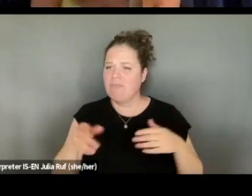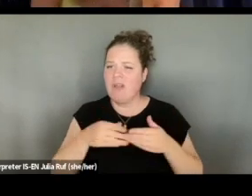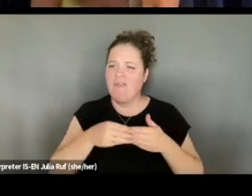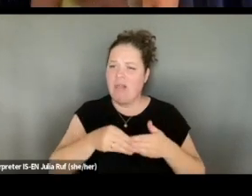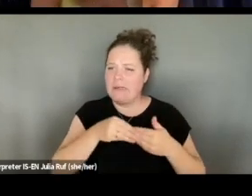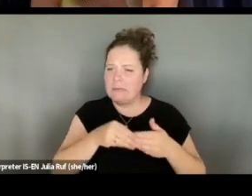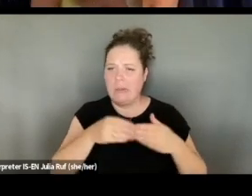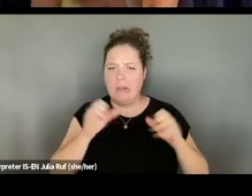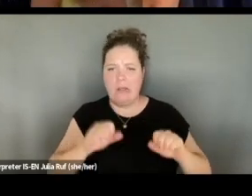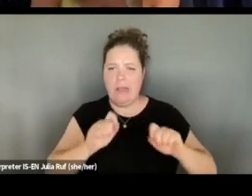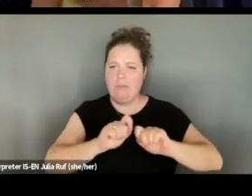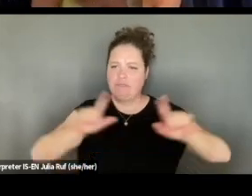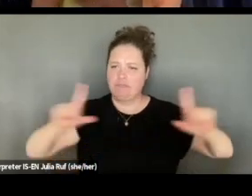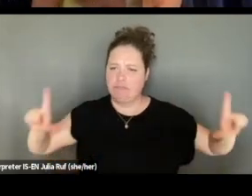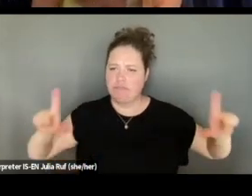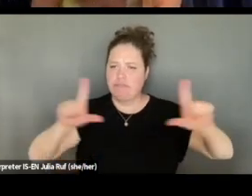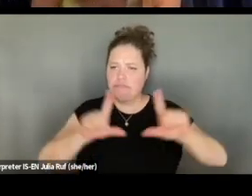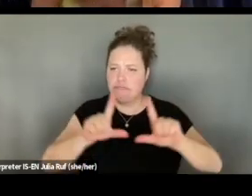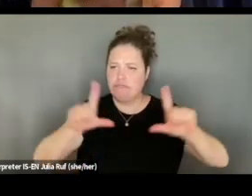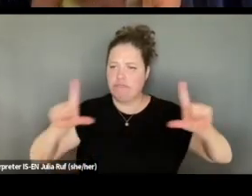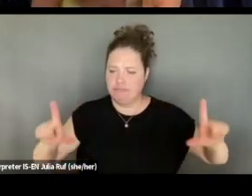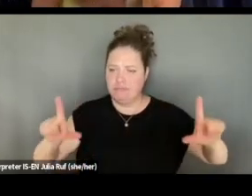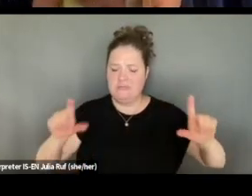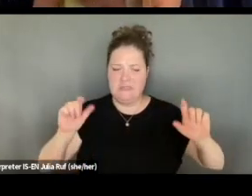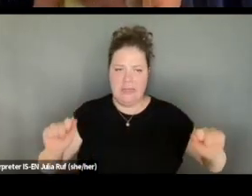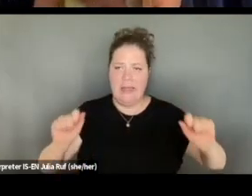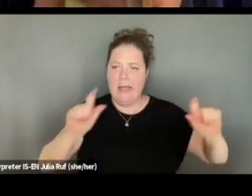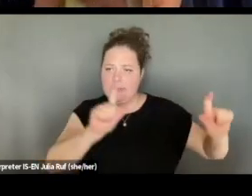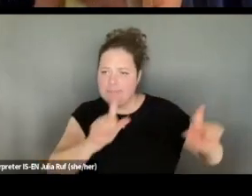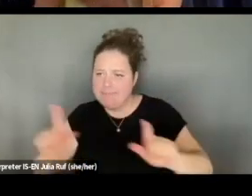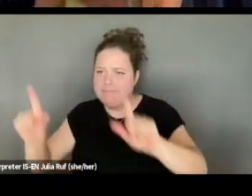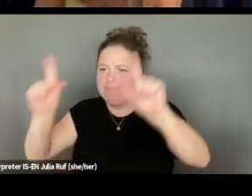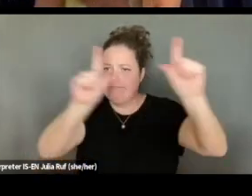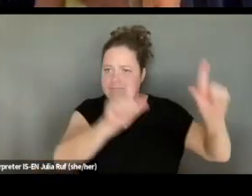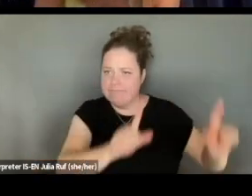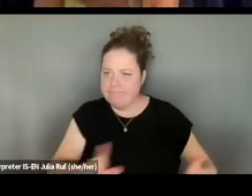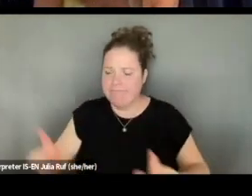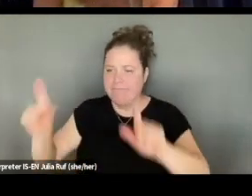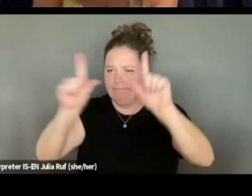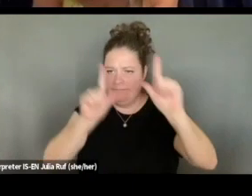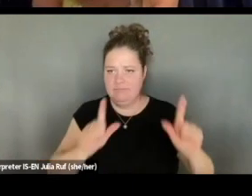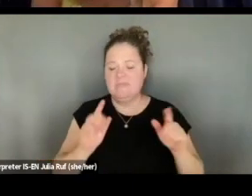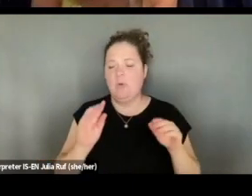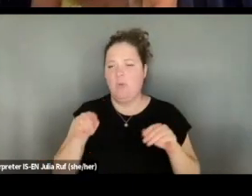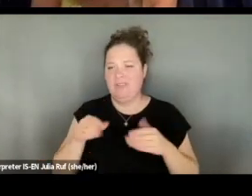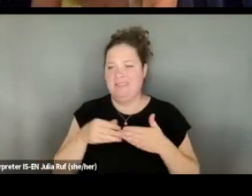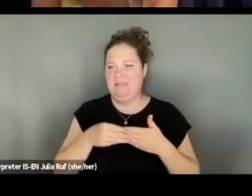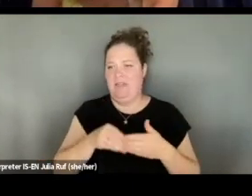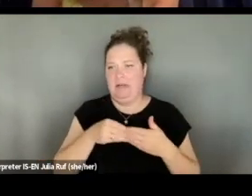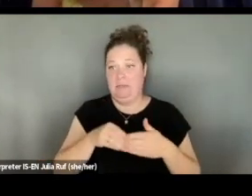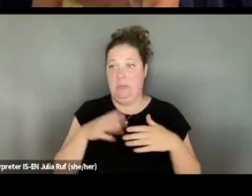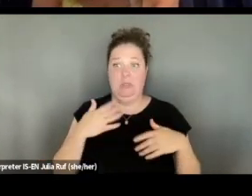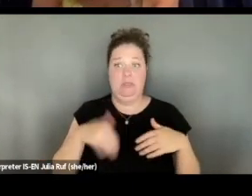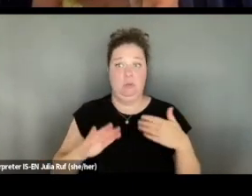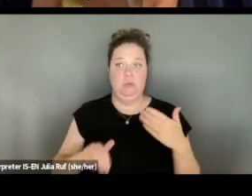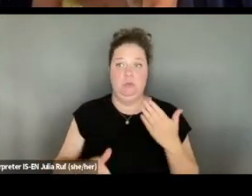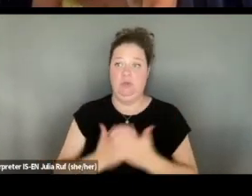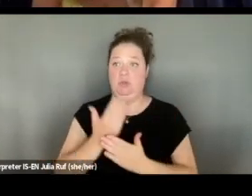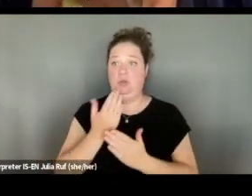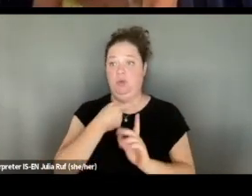window, and you have flexibility to move around this window to place it where you suits you best and also to change the size of the window. So,